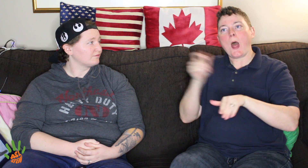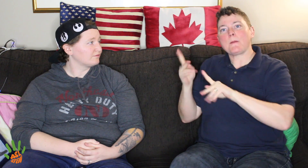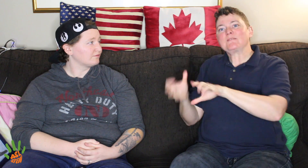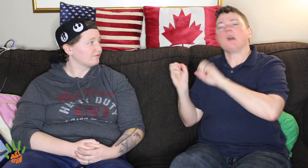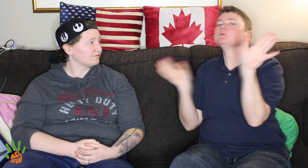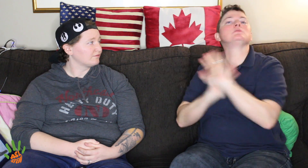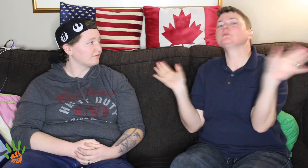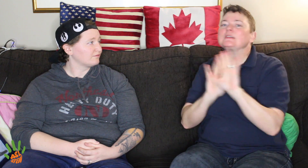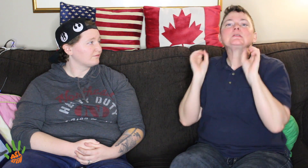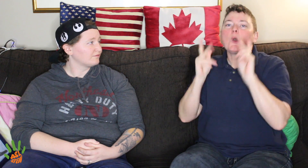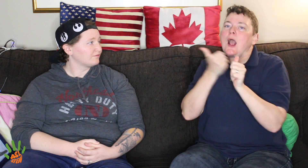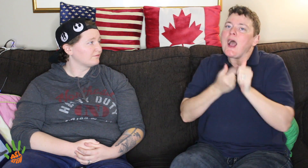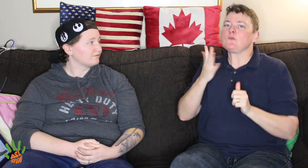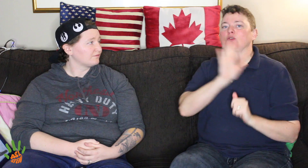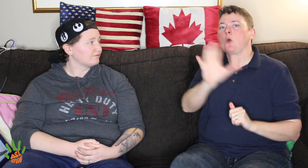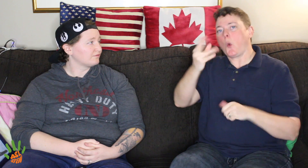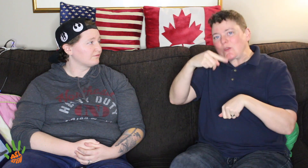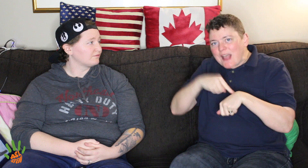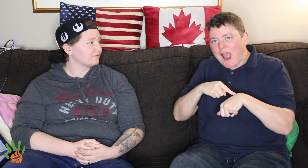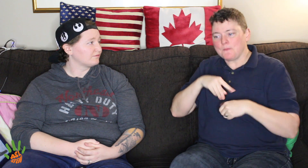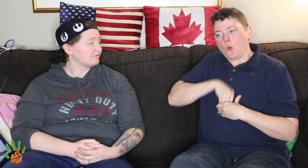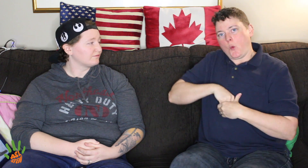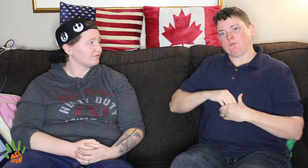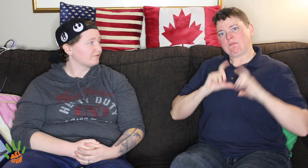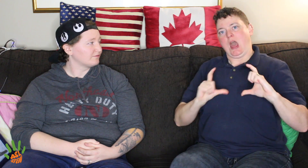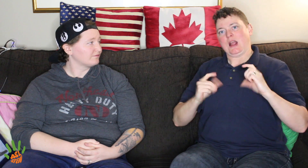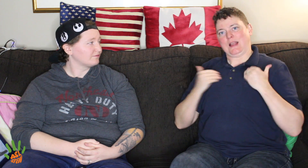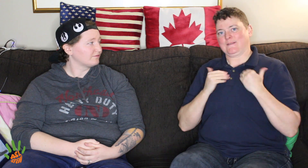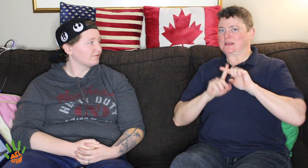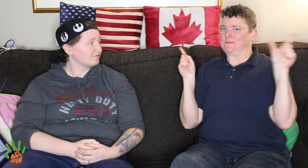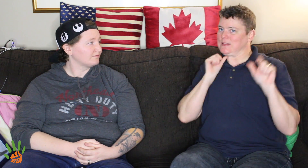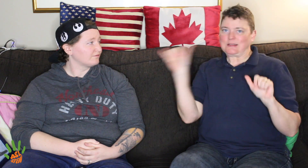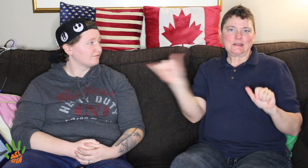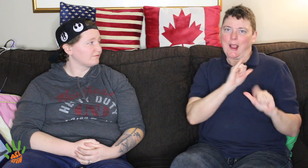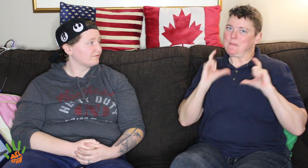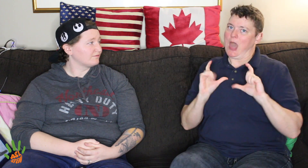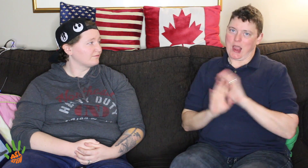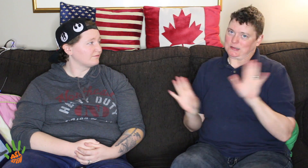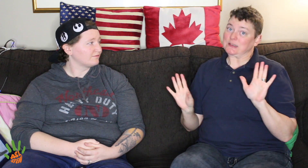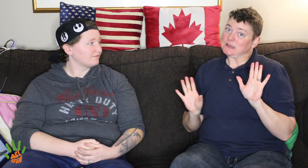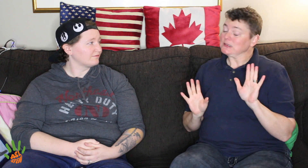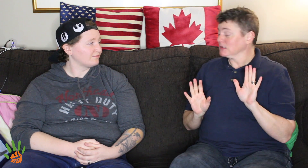but just take it slow. Don't go too fast. Everybody has their own pace, their own internal clock and not everybody's is the same.